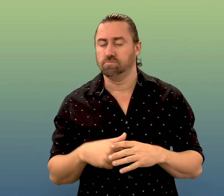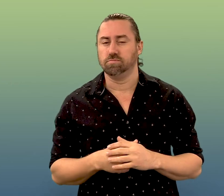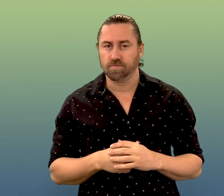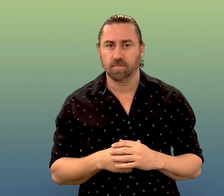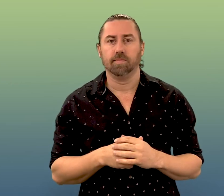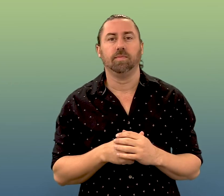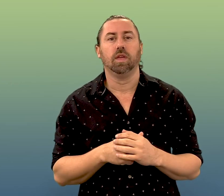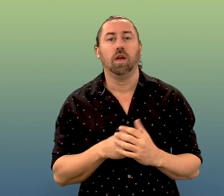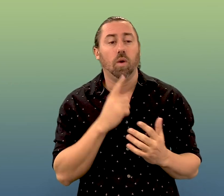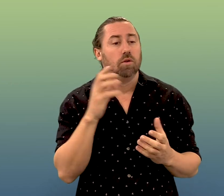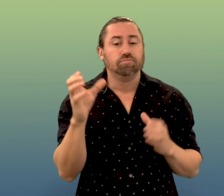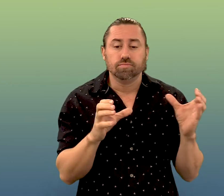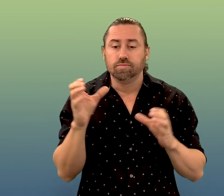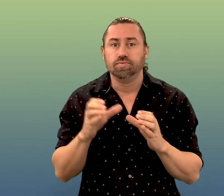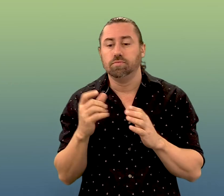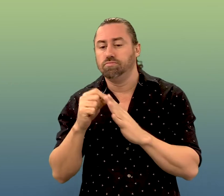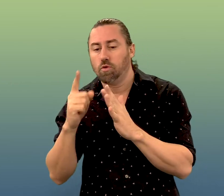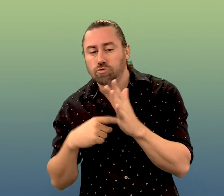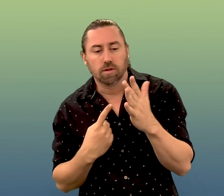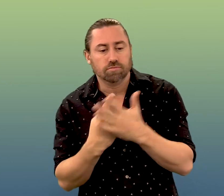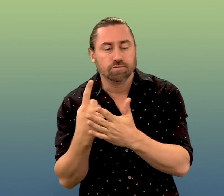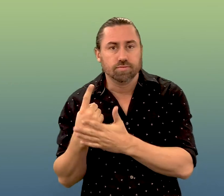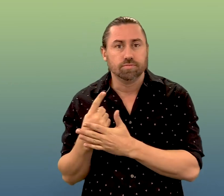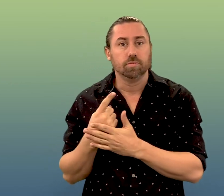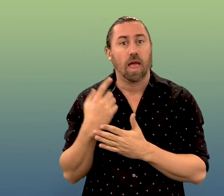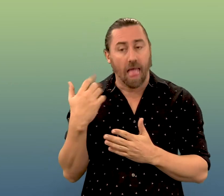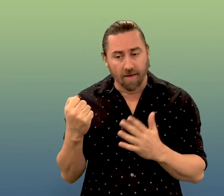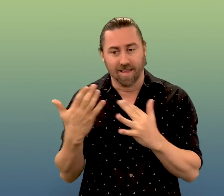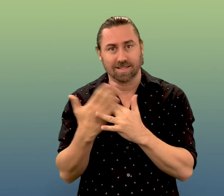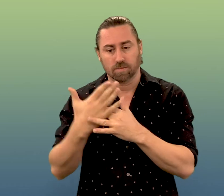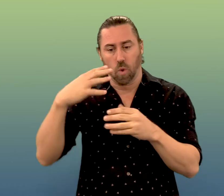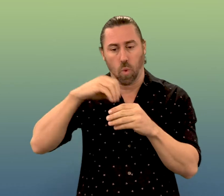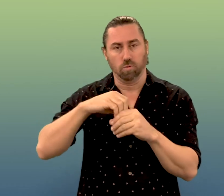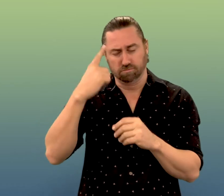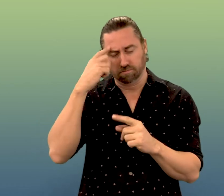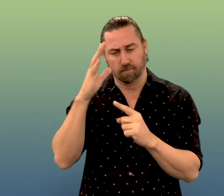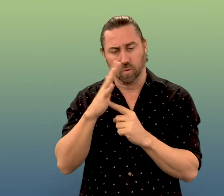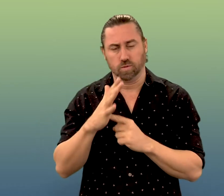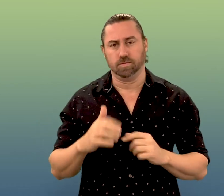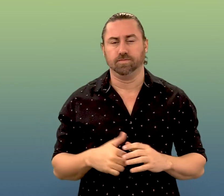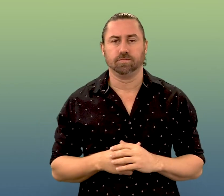Accessibility and inclusion in recruitment, task management and employee evaluation.